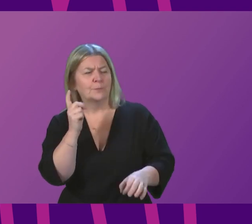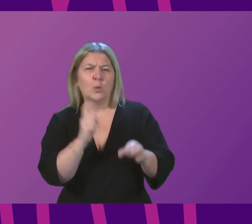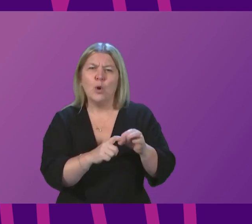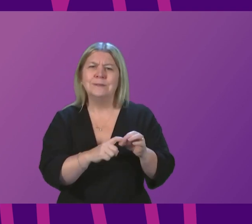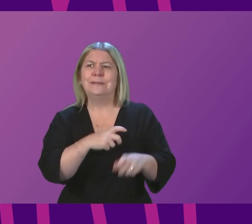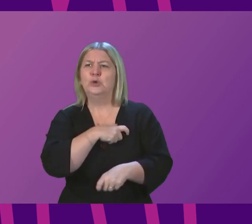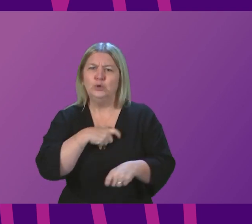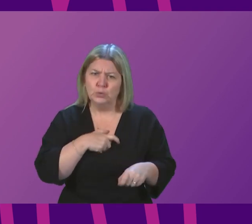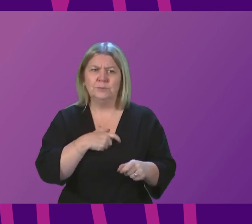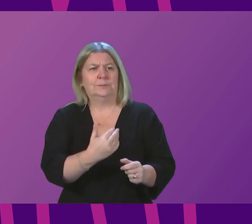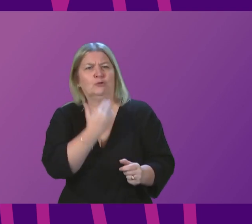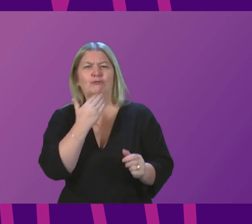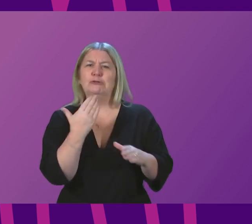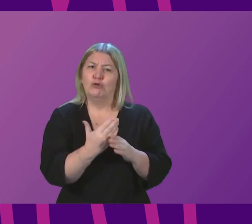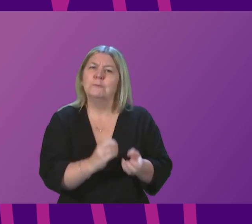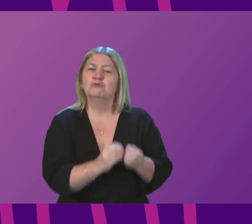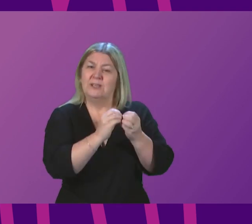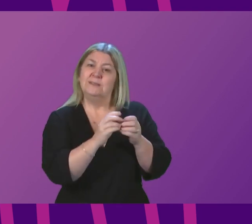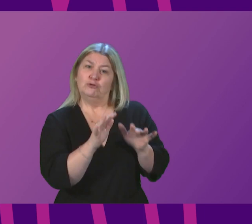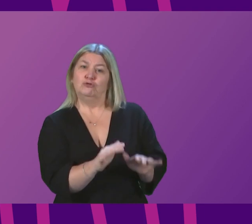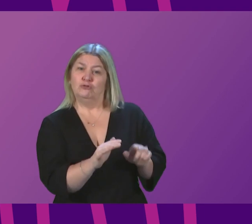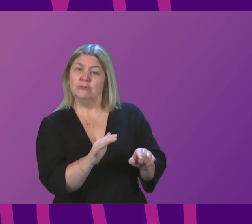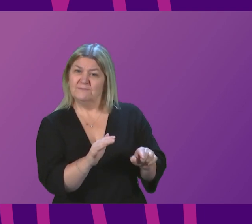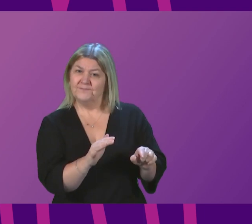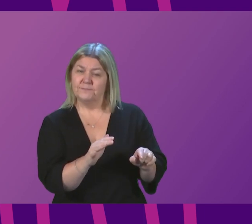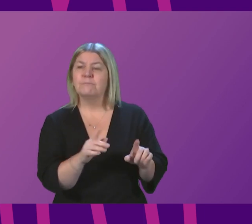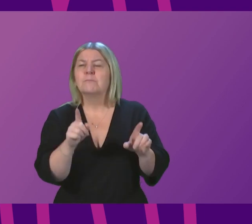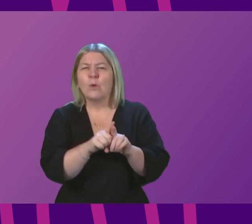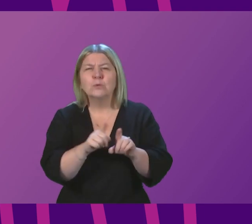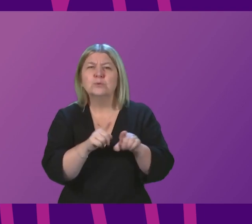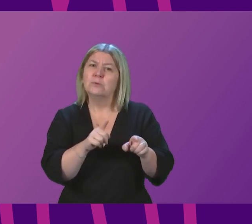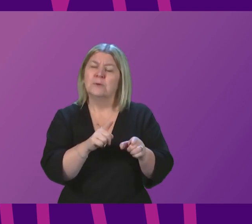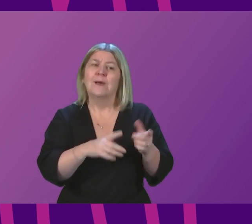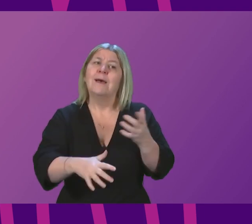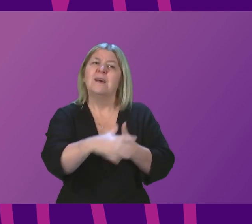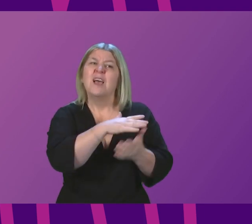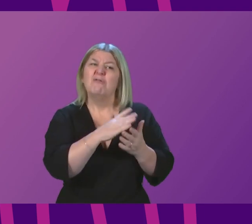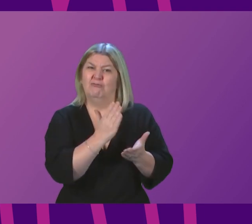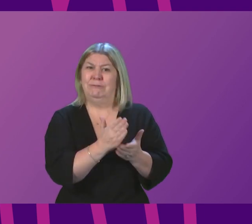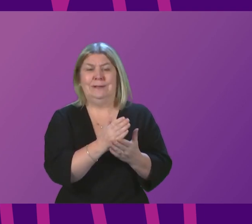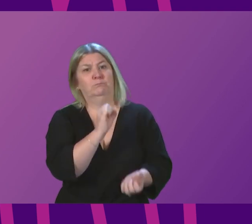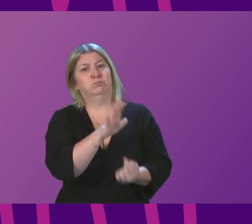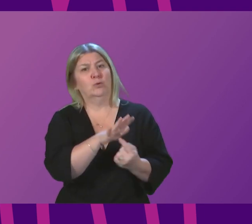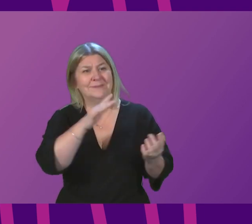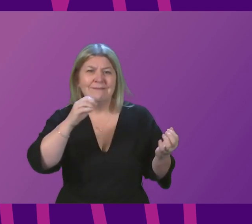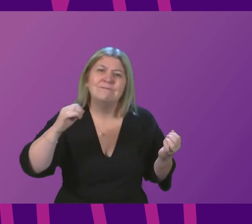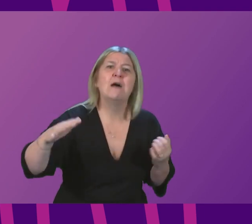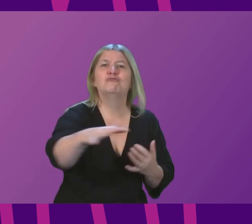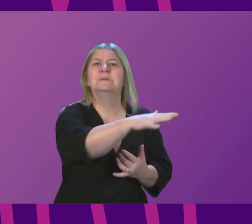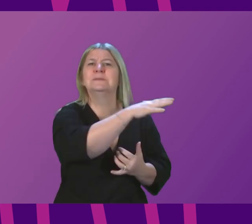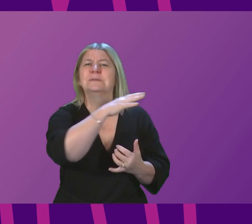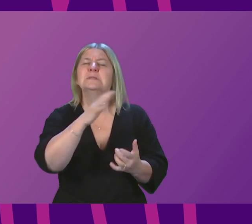Since the area is of environmental importance and includes a site of special scientific